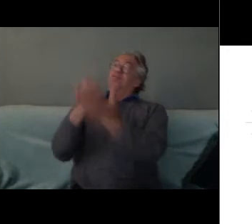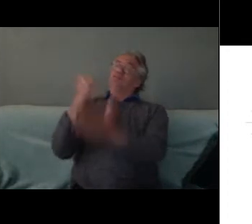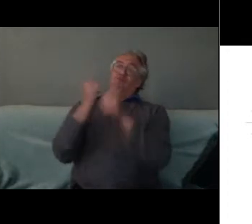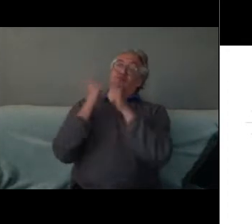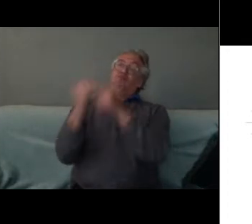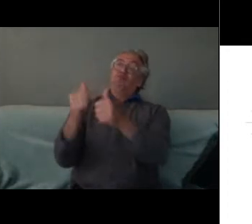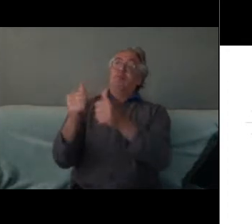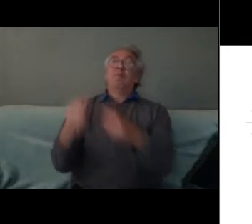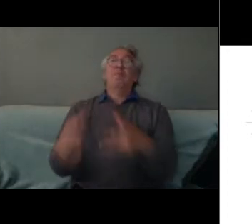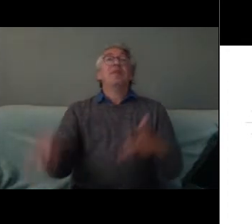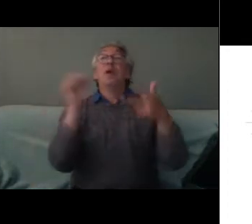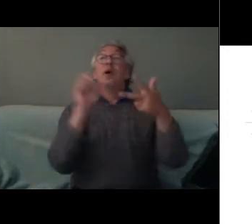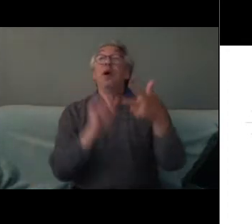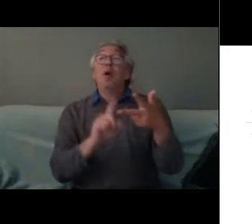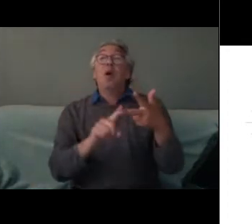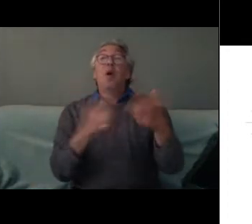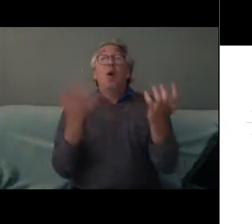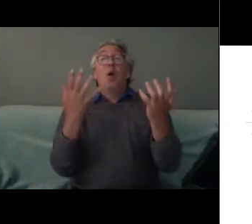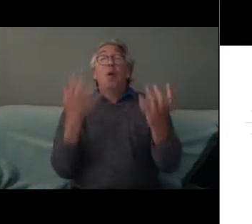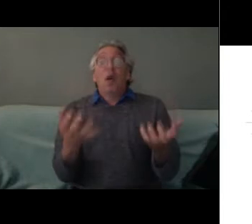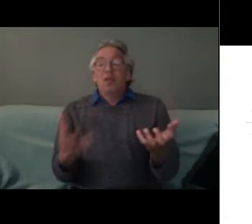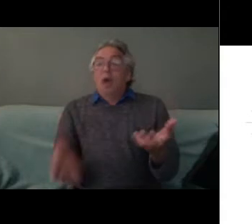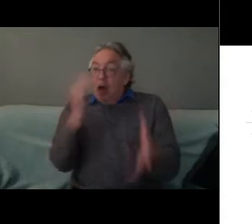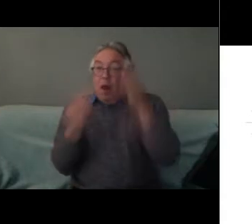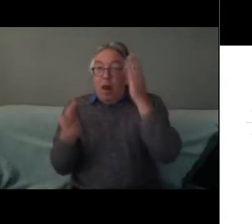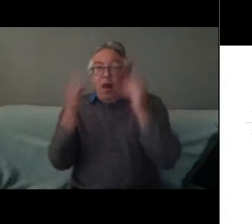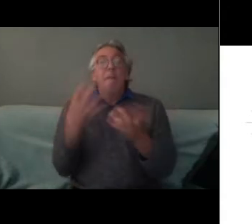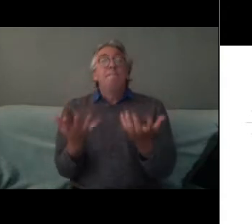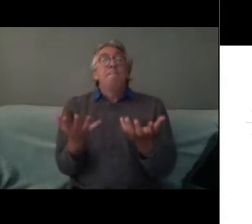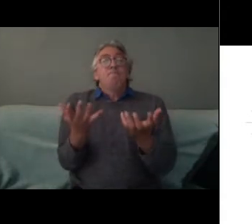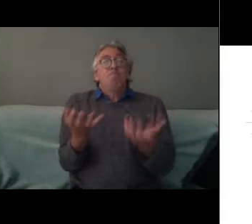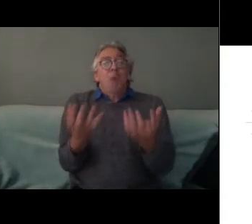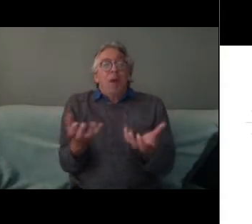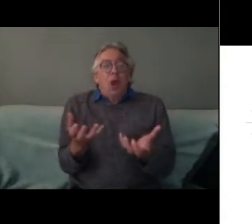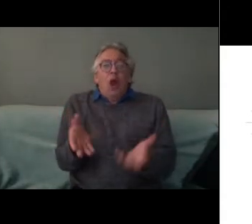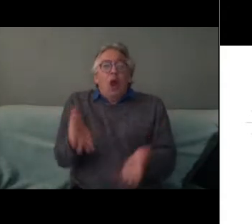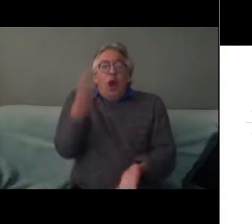and experience in inclusion, humanitarian action and volunteerism,